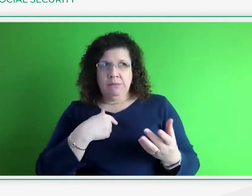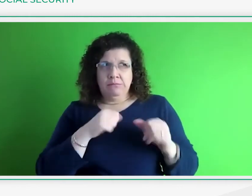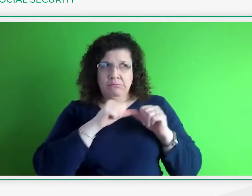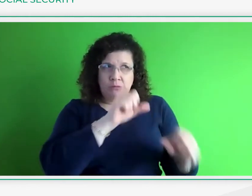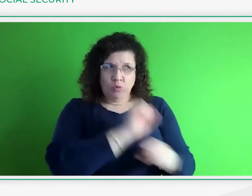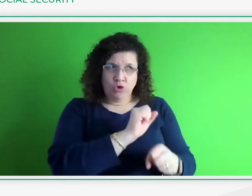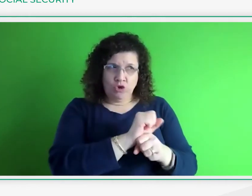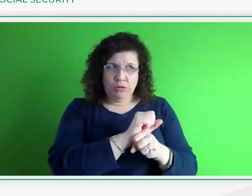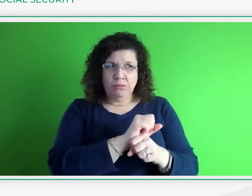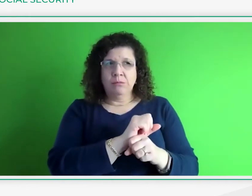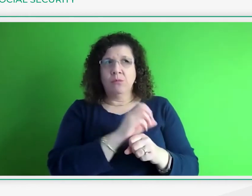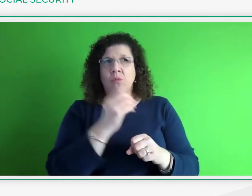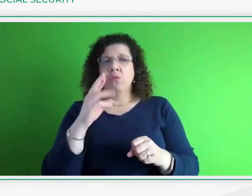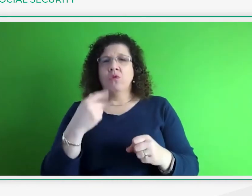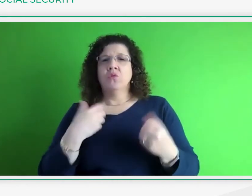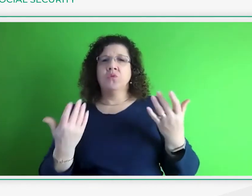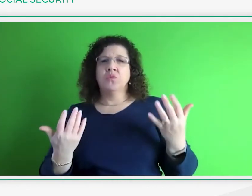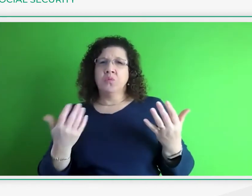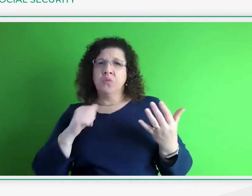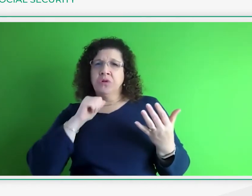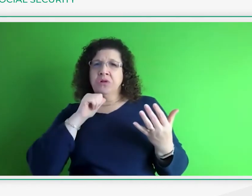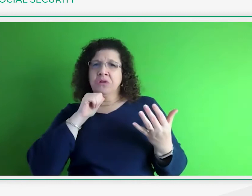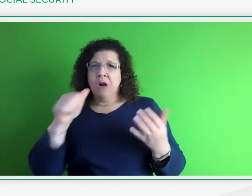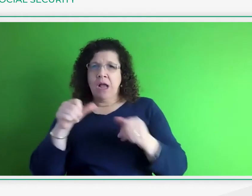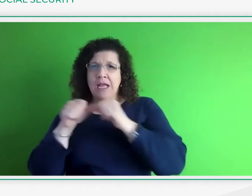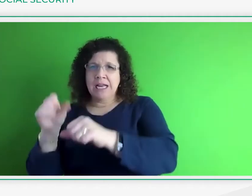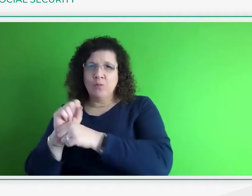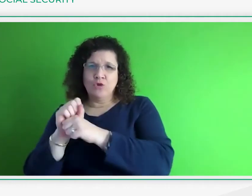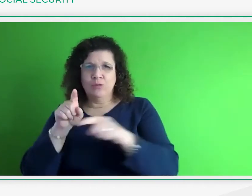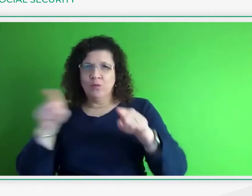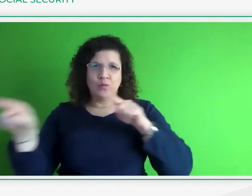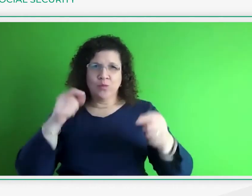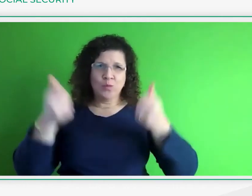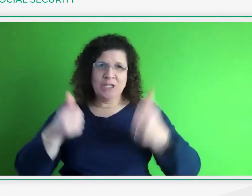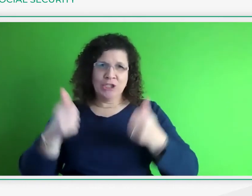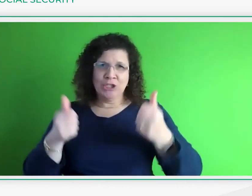But then you have to decide, you know, “Should I keep working? Or maybe should I not continue working?”